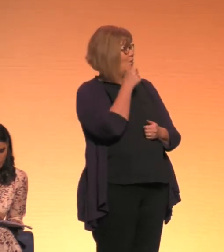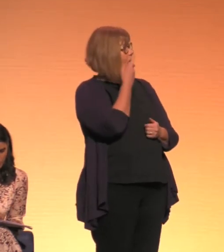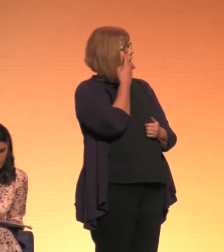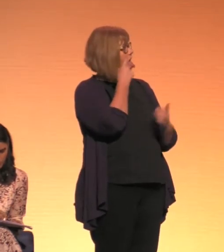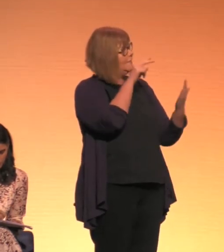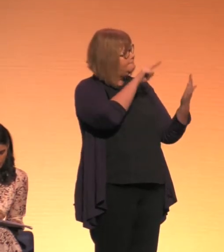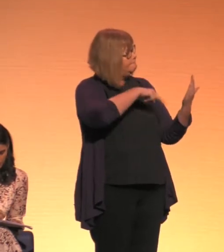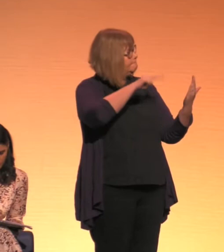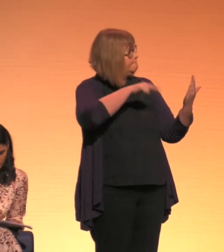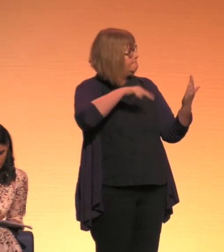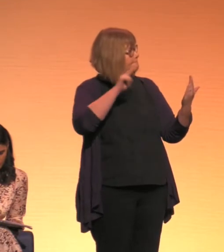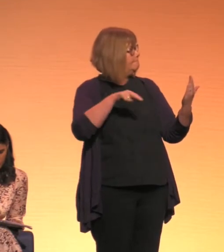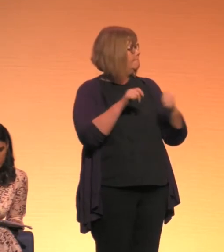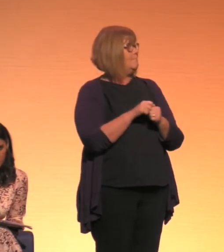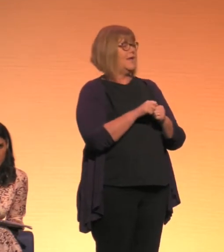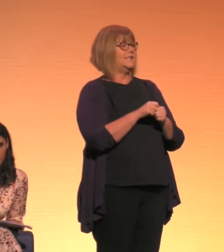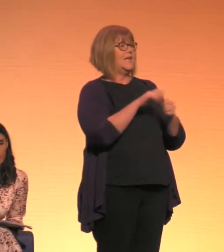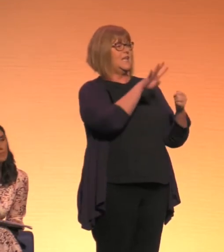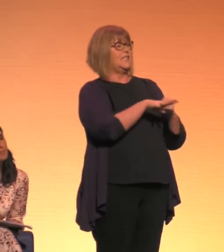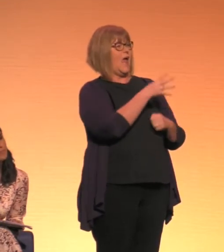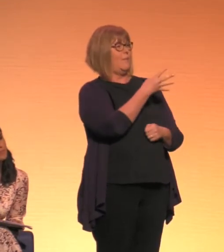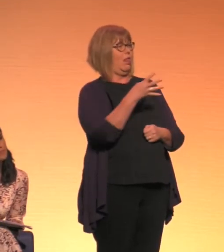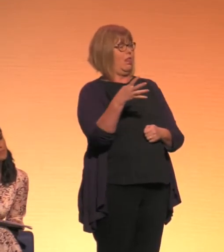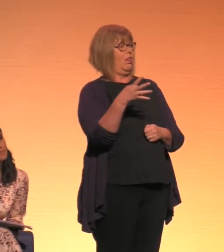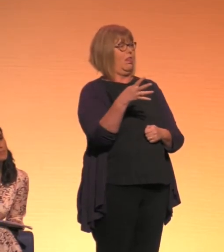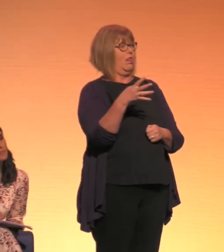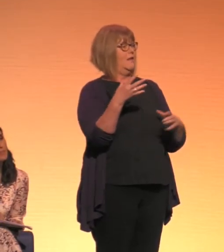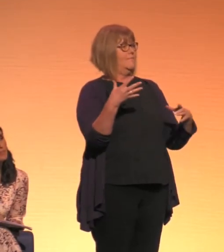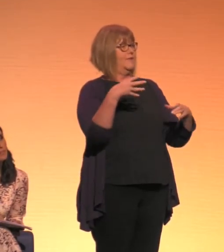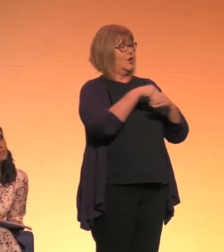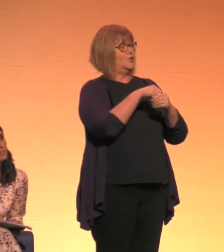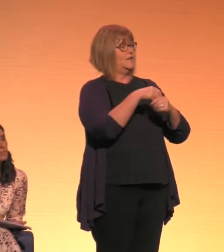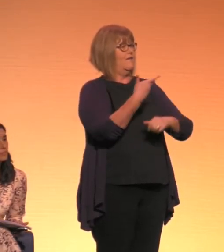there is a table that includes the vaccination coverage